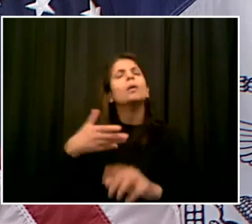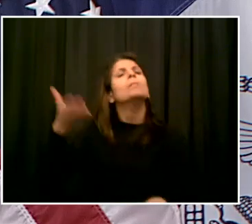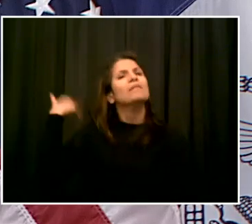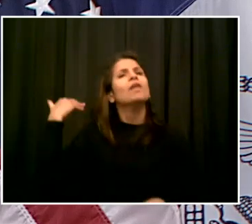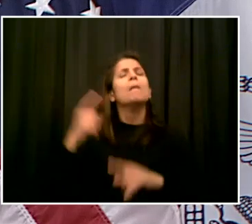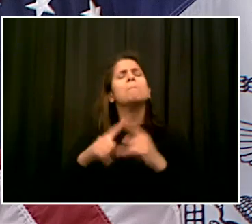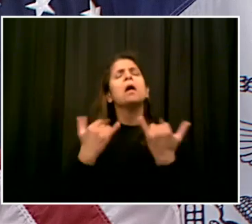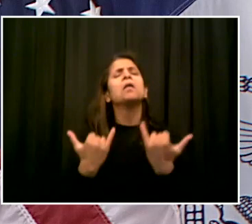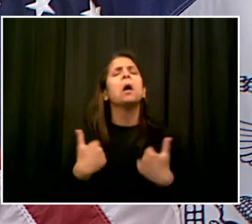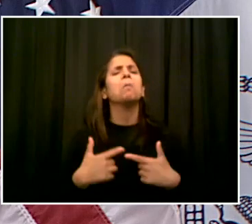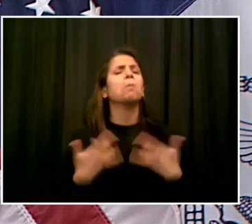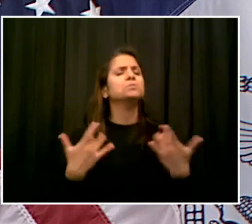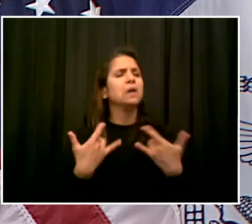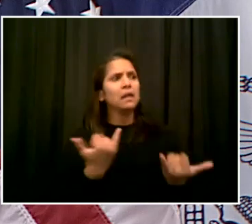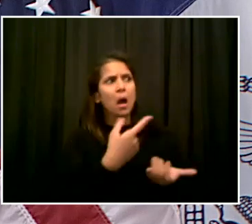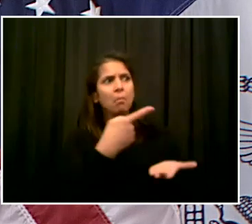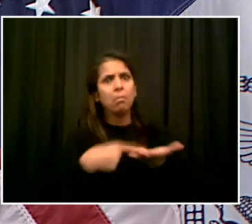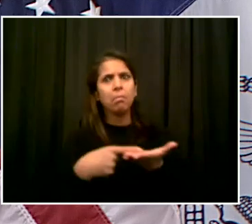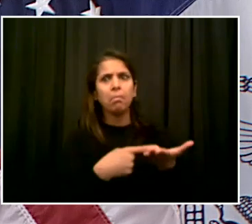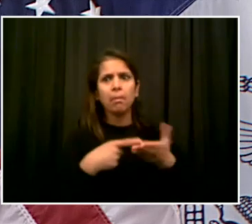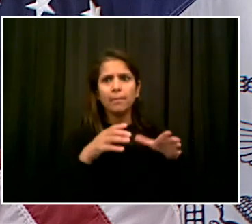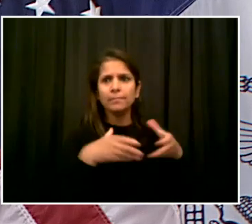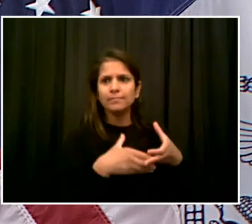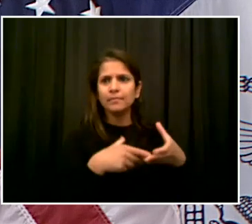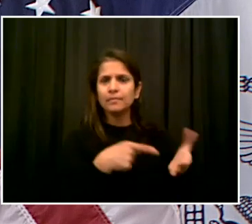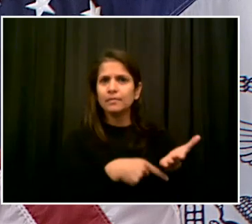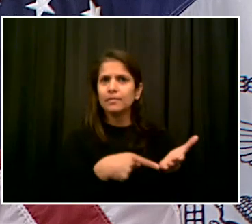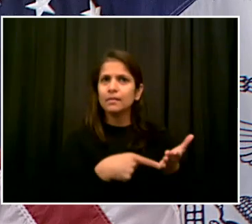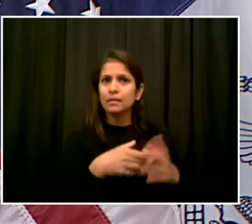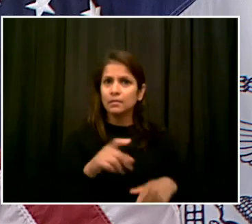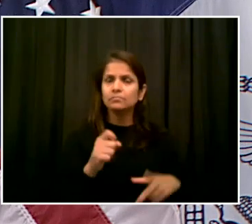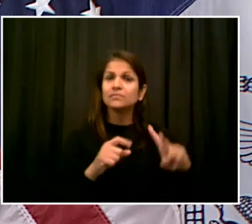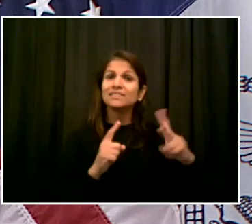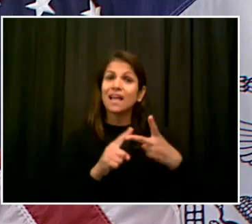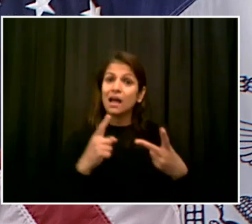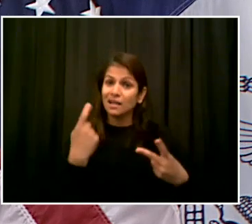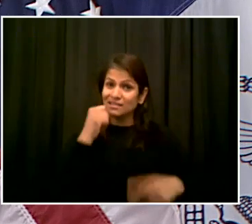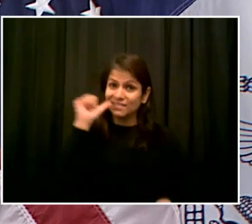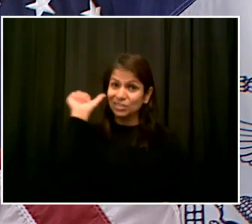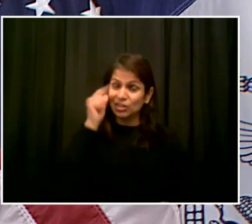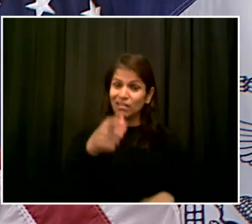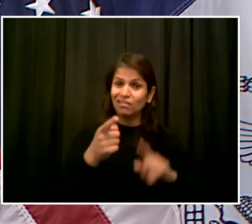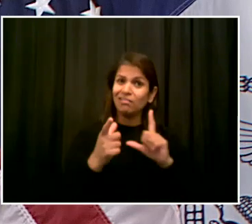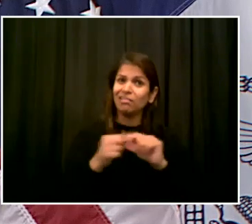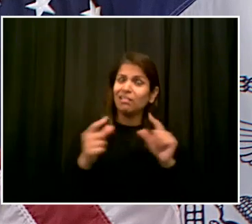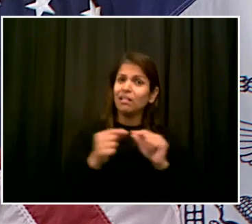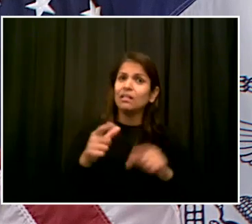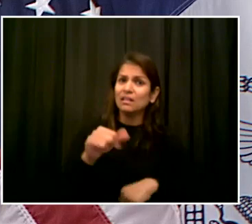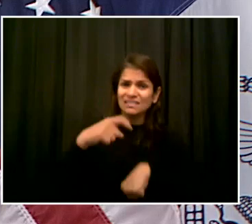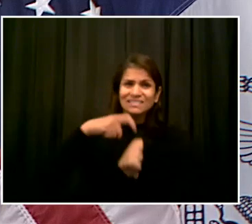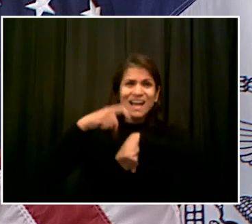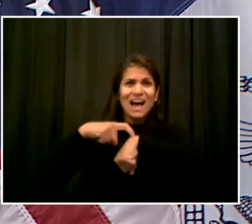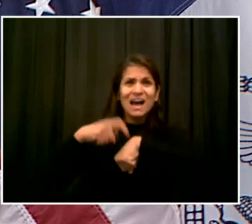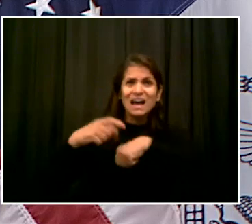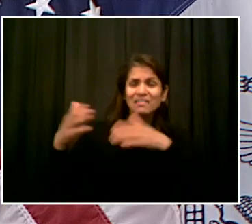AND SECONDLY I'M CURIOUS IF YOU SAID BEFORE ETHY COULD DOWNSIZE AND YOU WERE